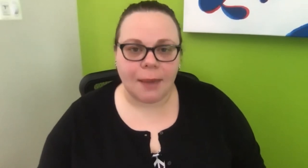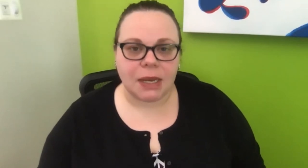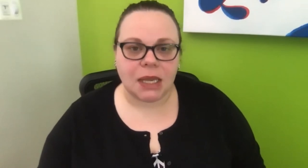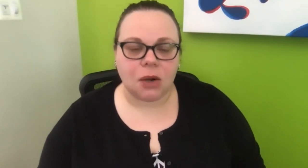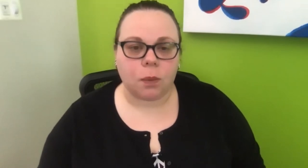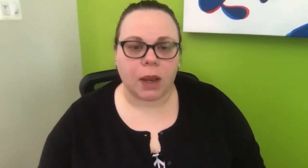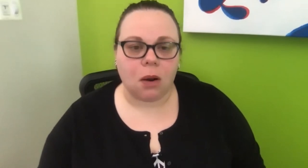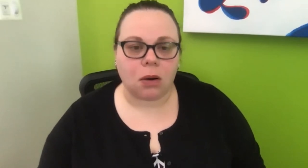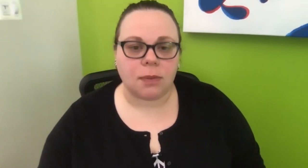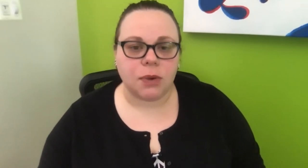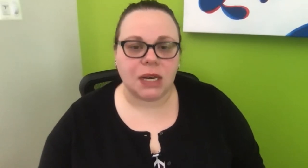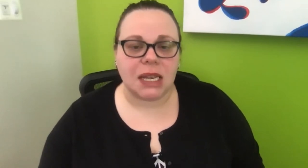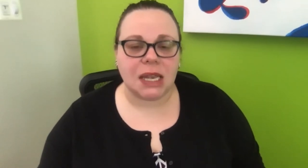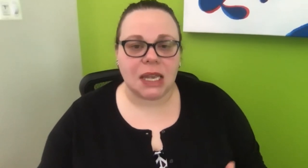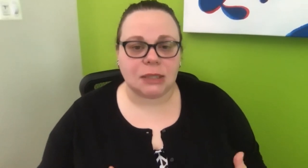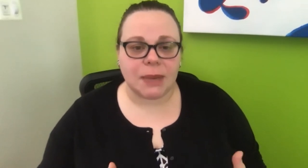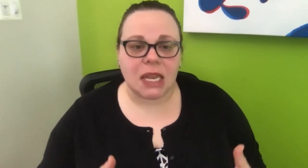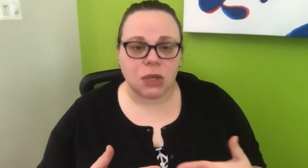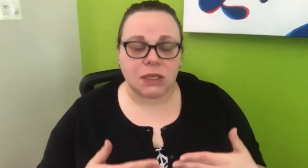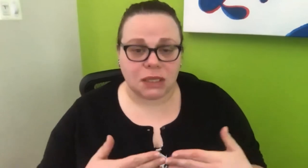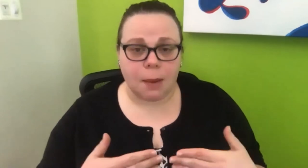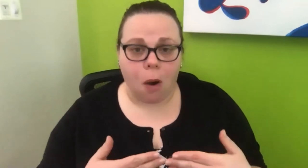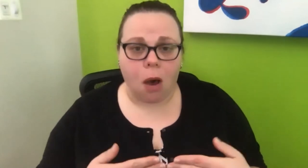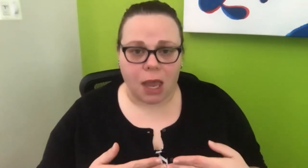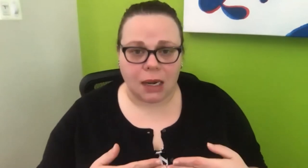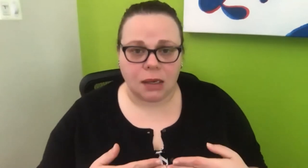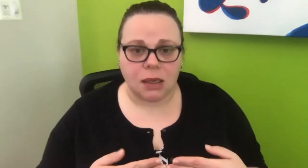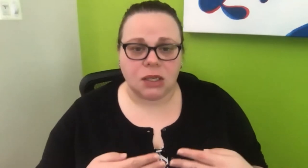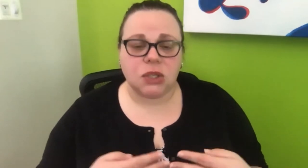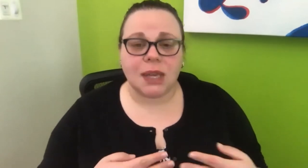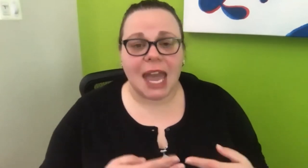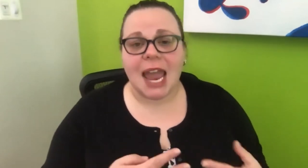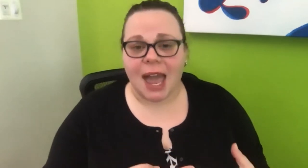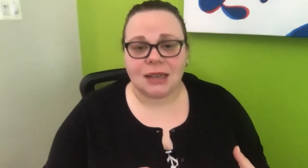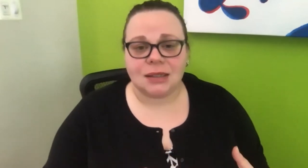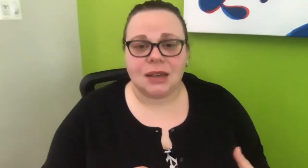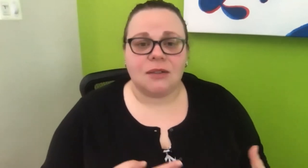where our community is being used as a pawn to get at voters,